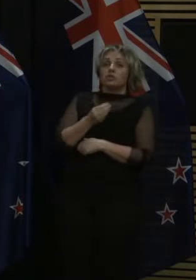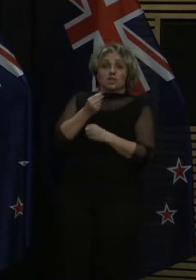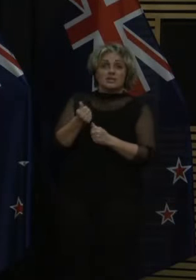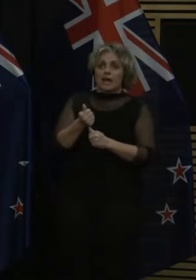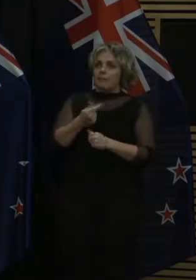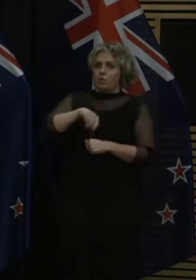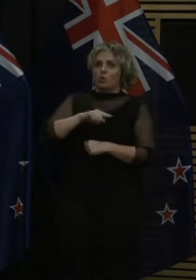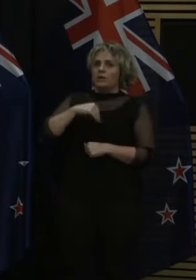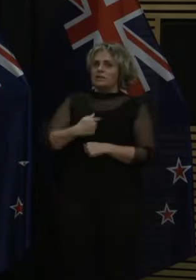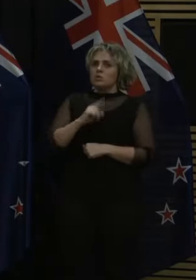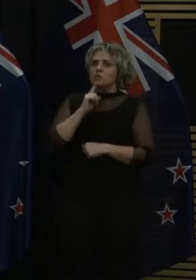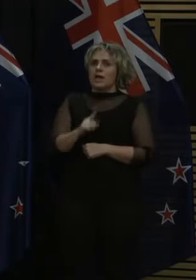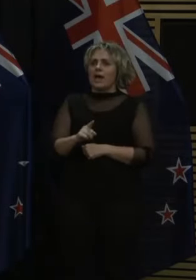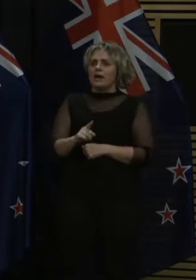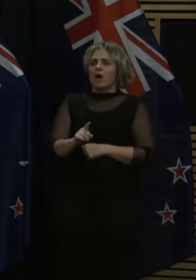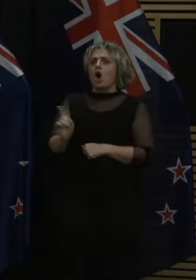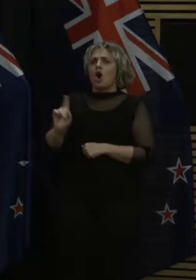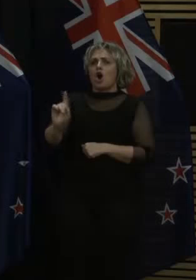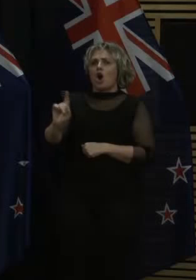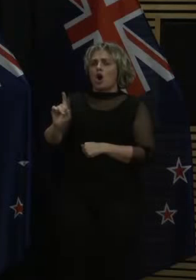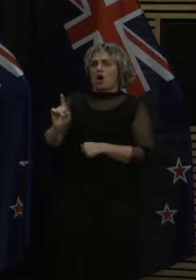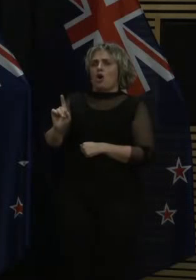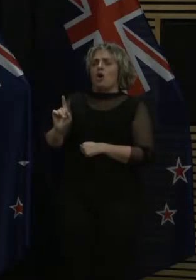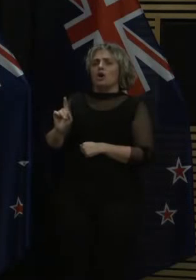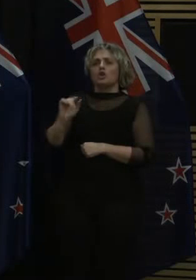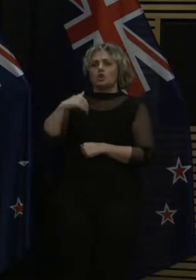that in certain parameters? And